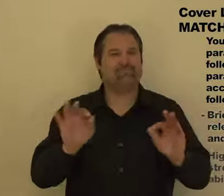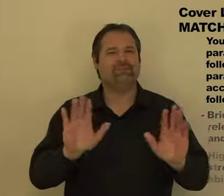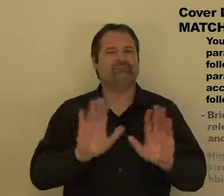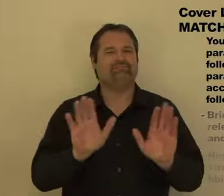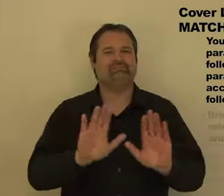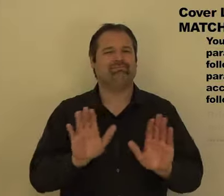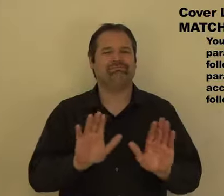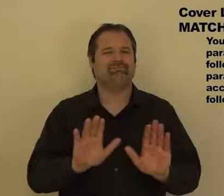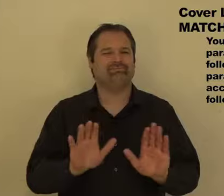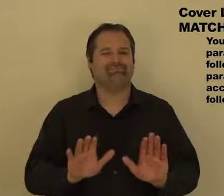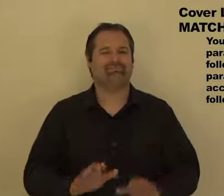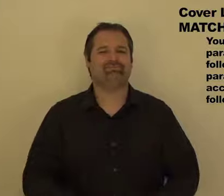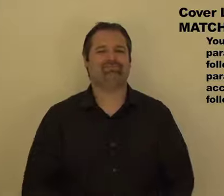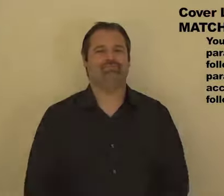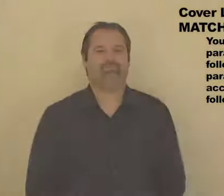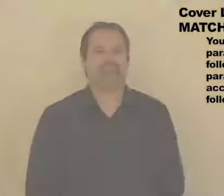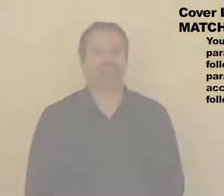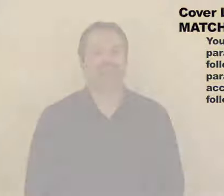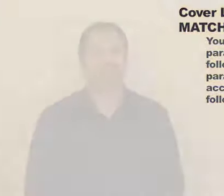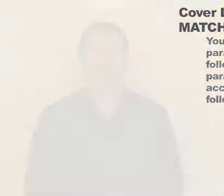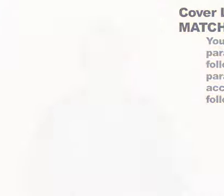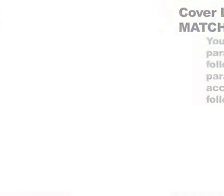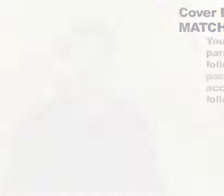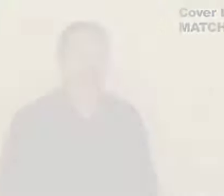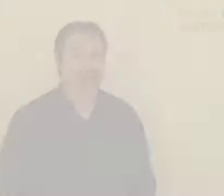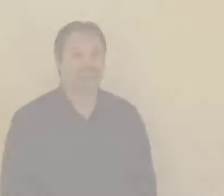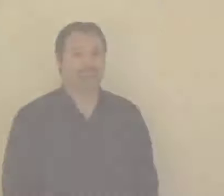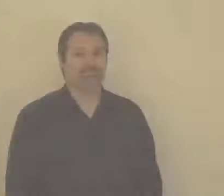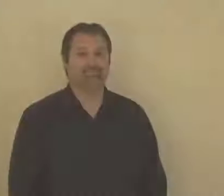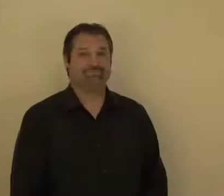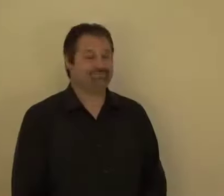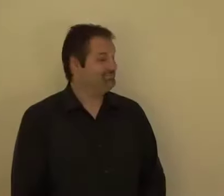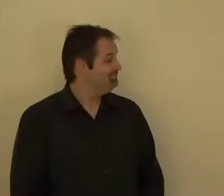Your action statement is next.